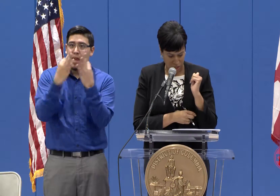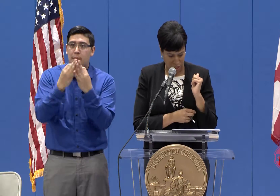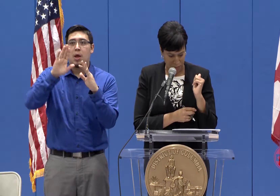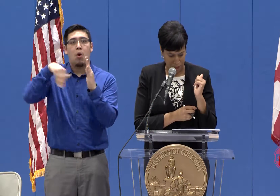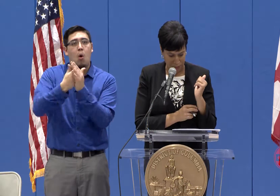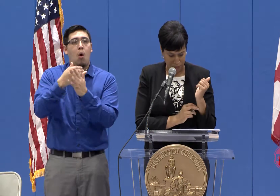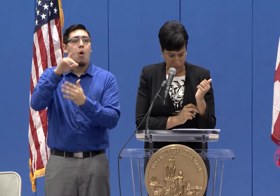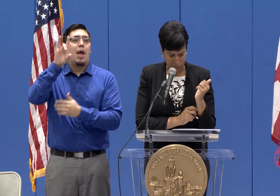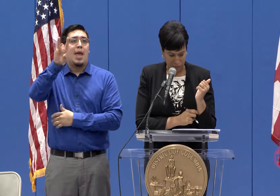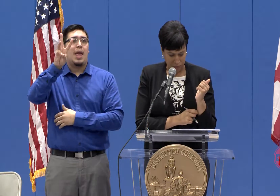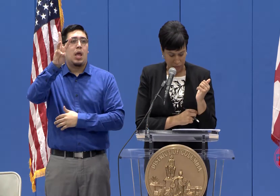COLUMBIA.